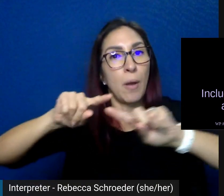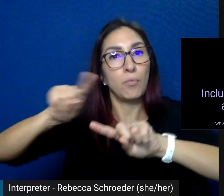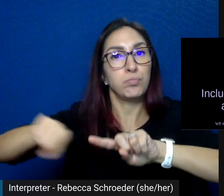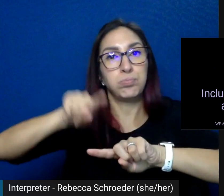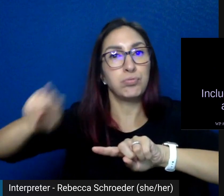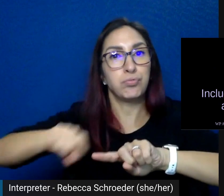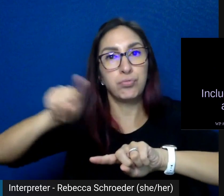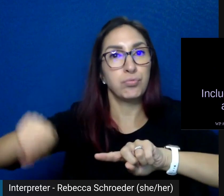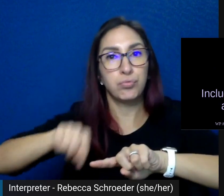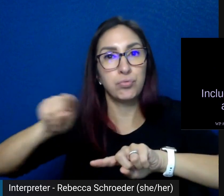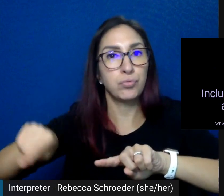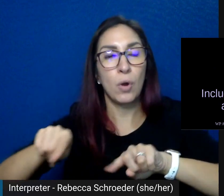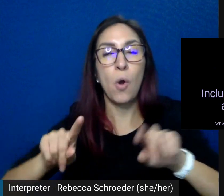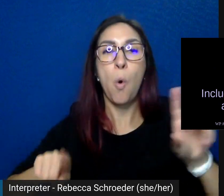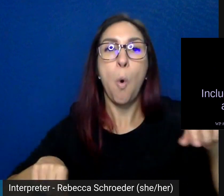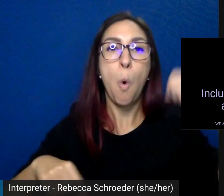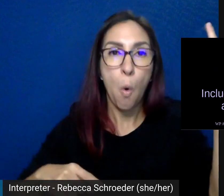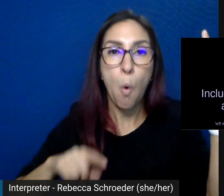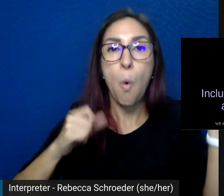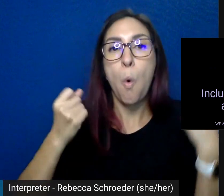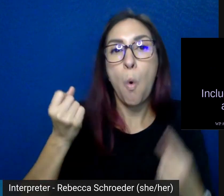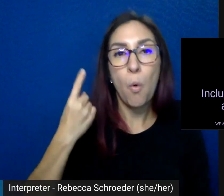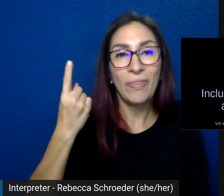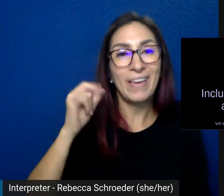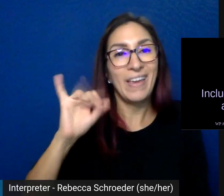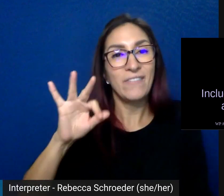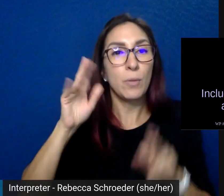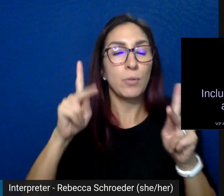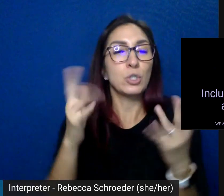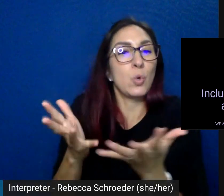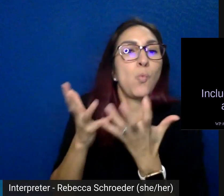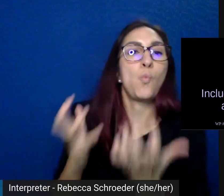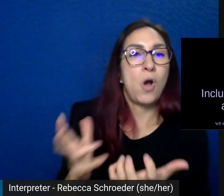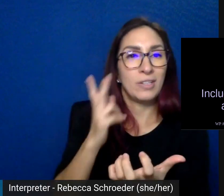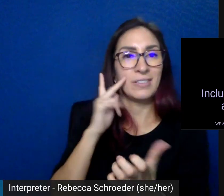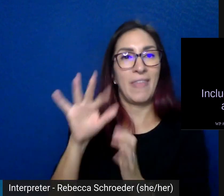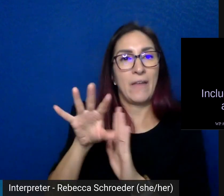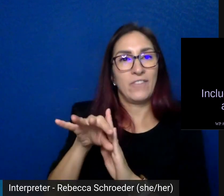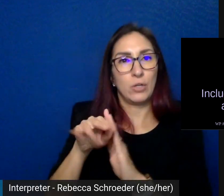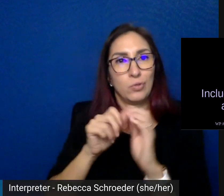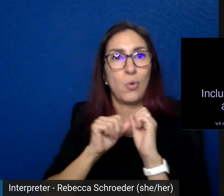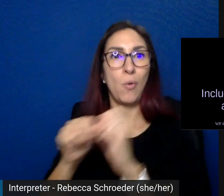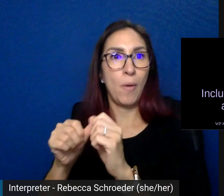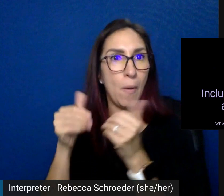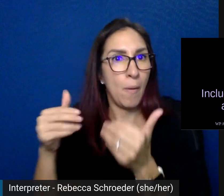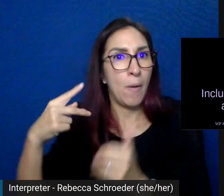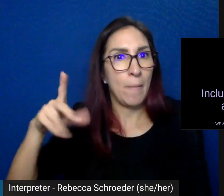to play. If you include audio or video, then make sure